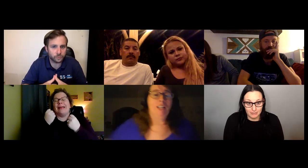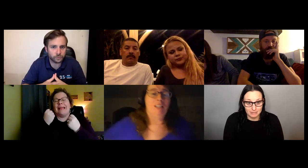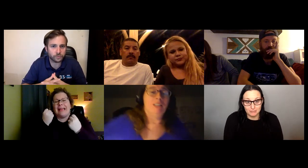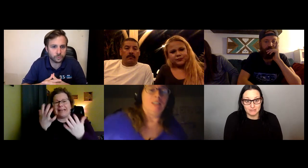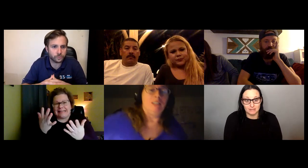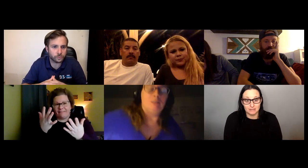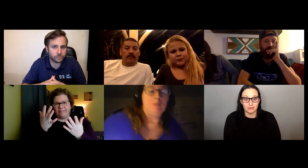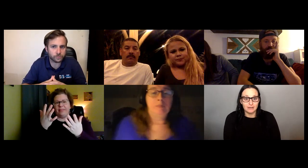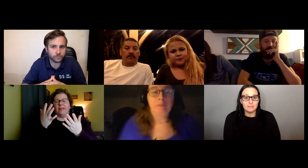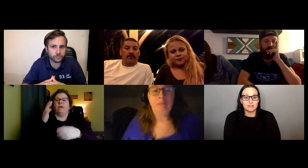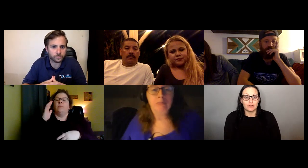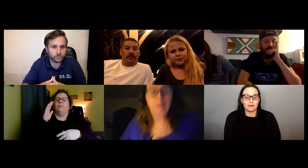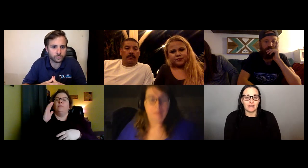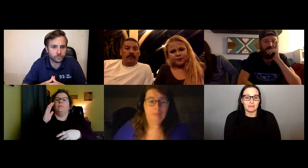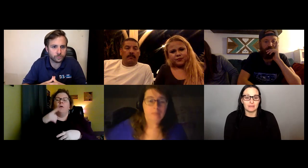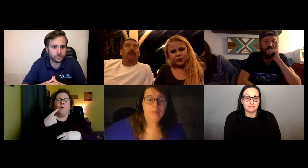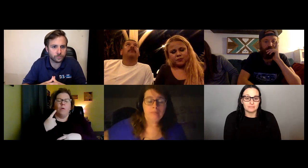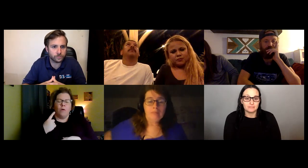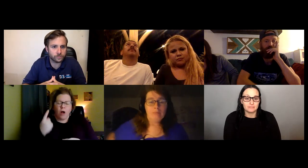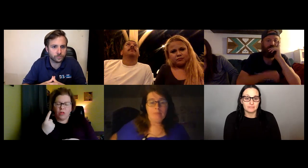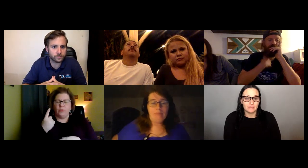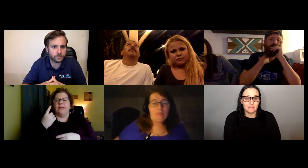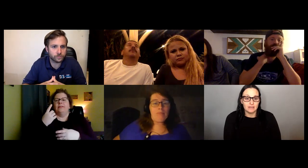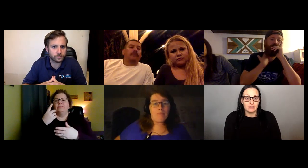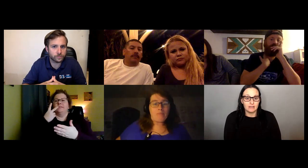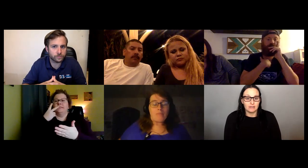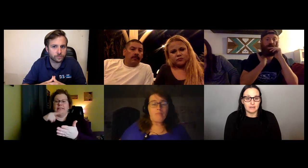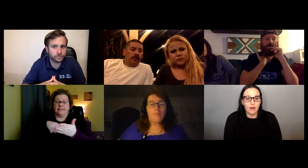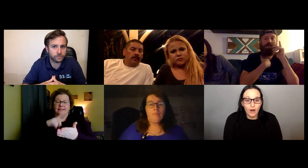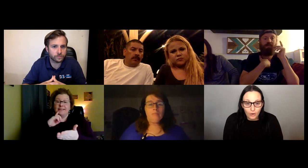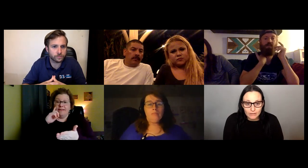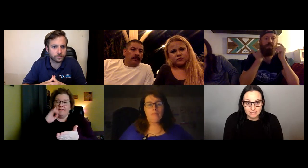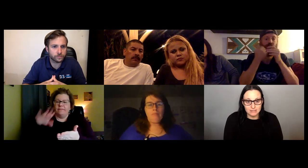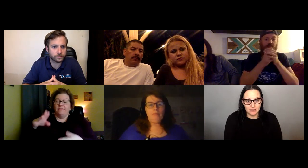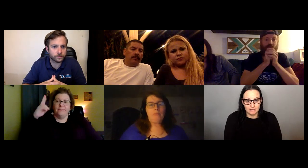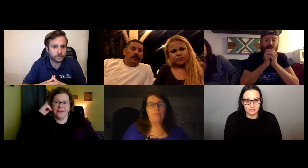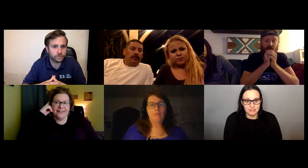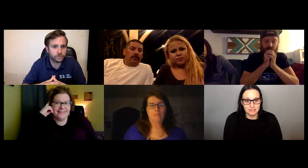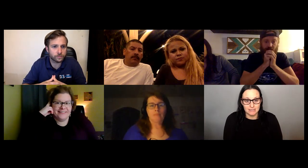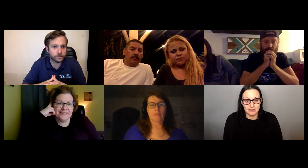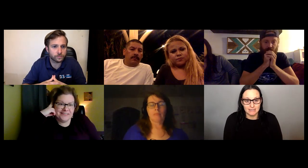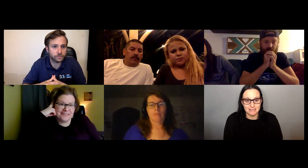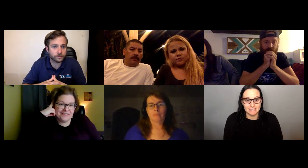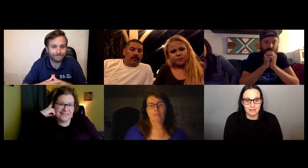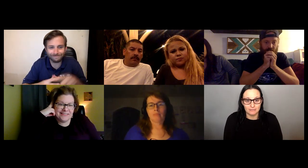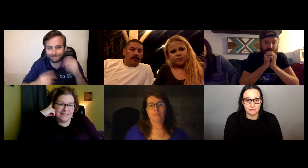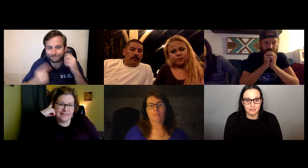he was younger so um